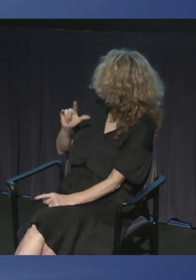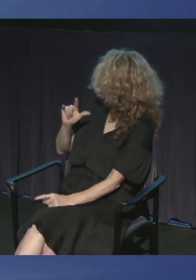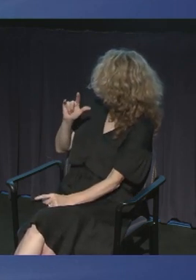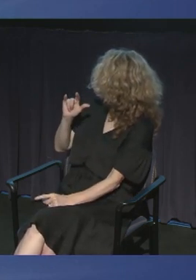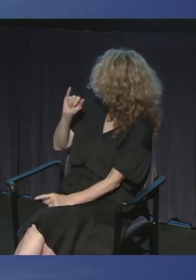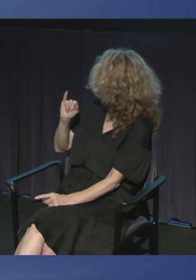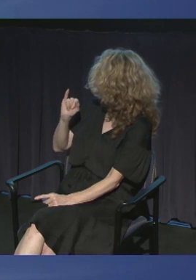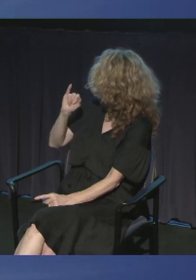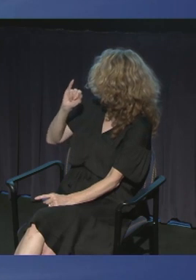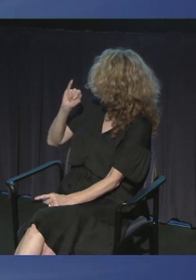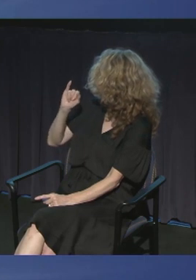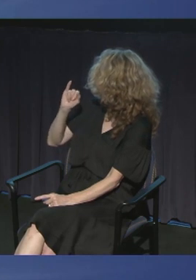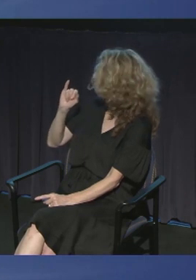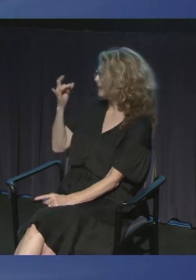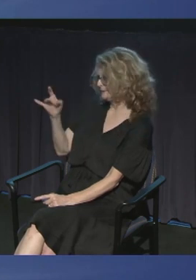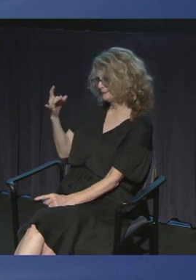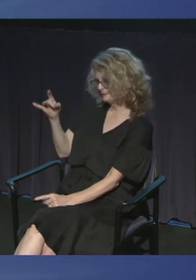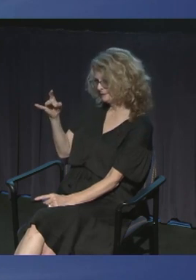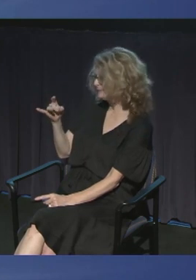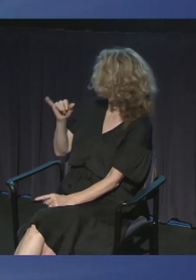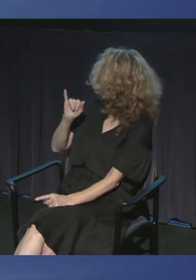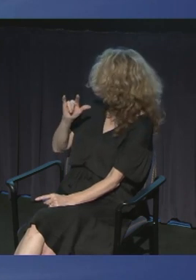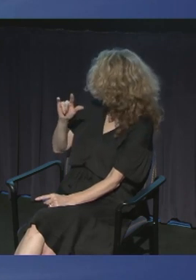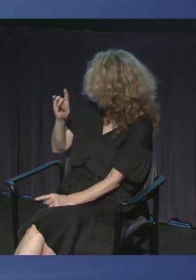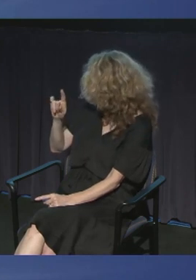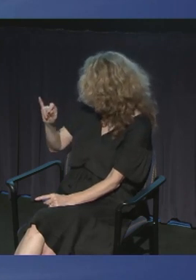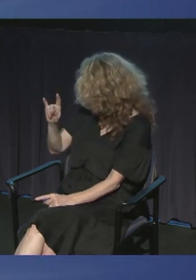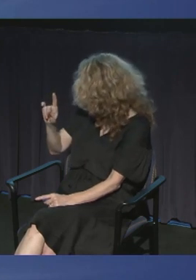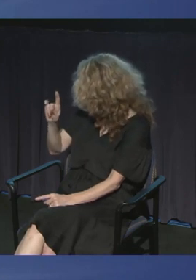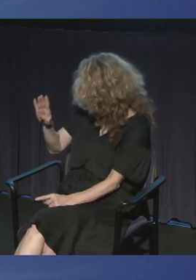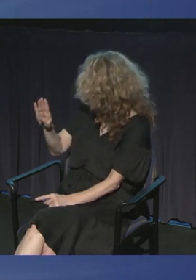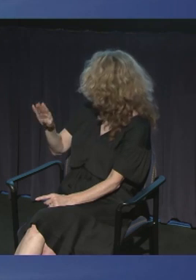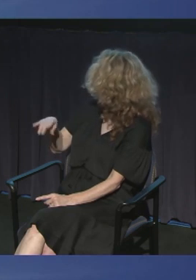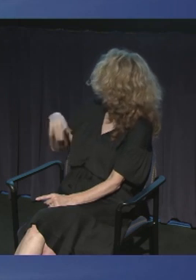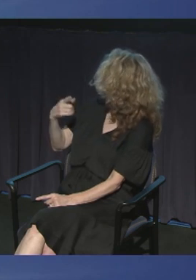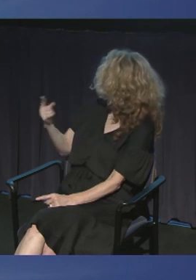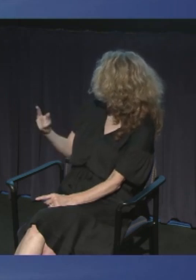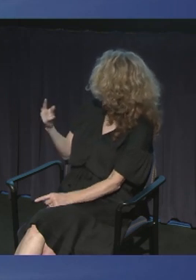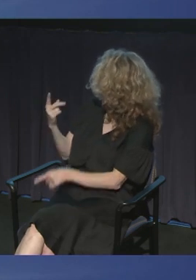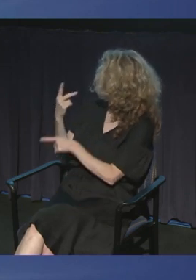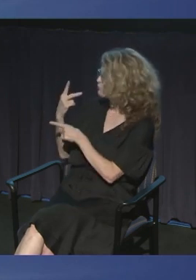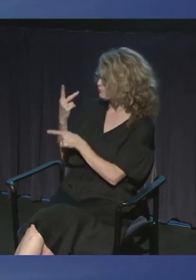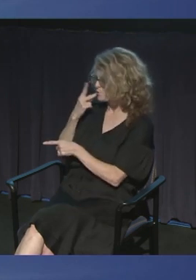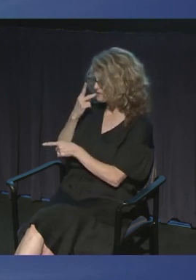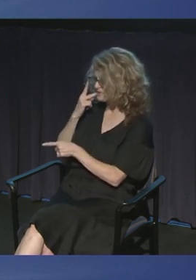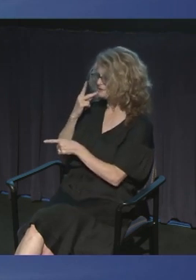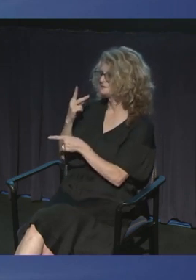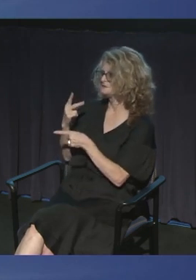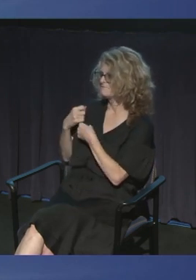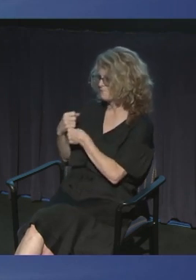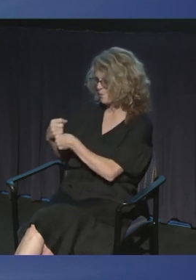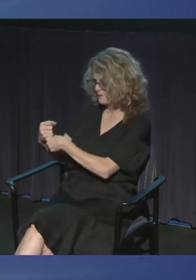TLF CAN PRIME THIS MEETING THE DESCRIPTION OF MANY INFLAMMAZONE COMPONENTS. AND THESE PROTEINS ARE FROM AND